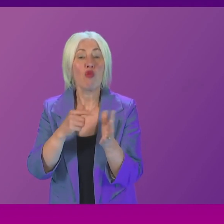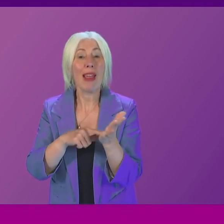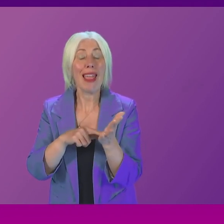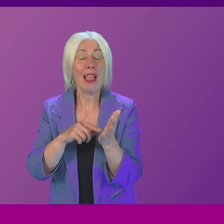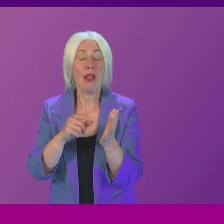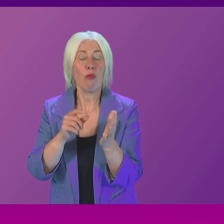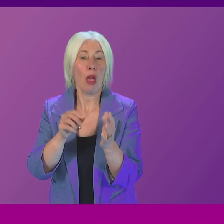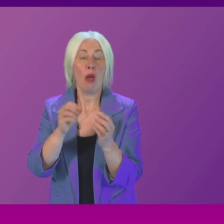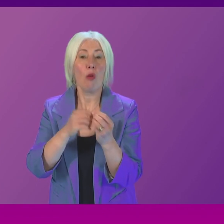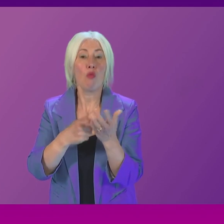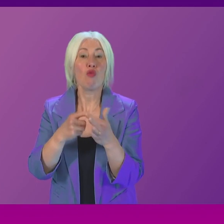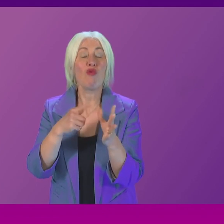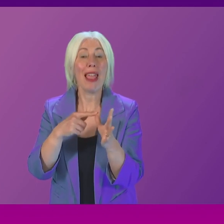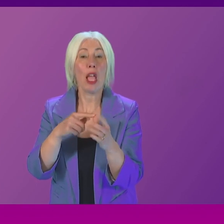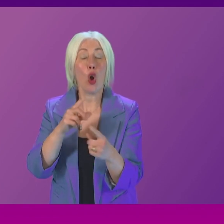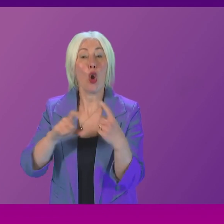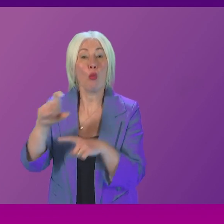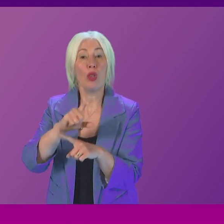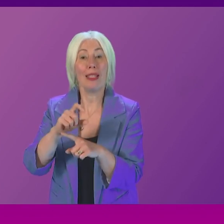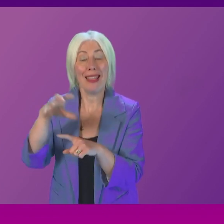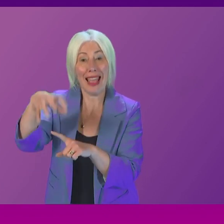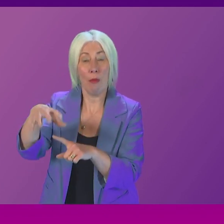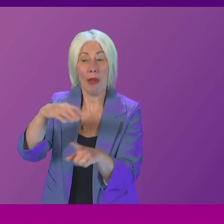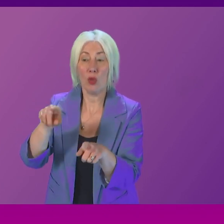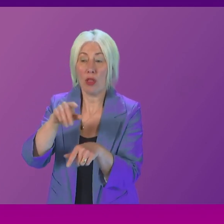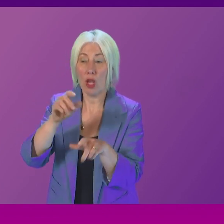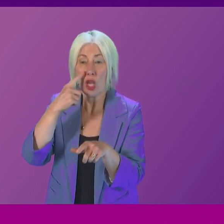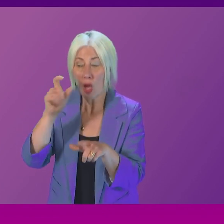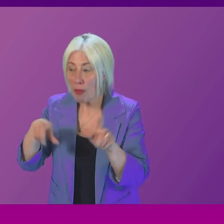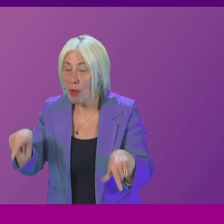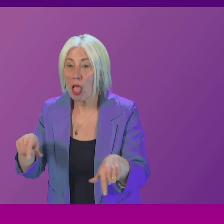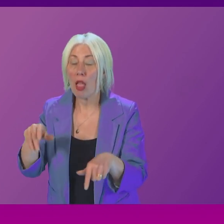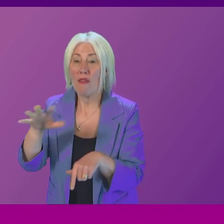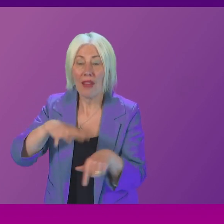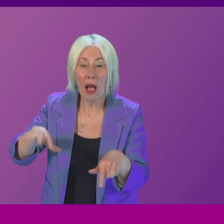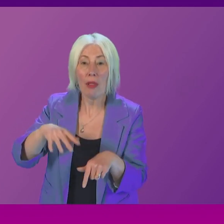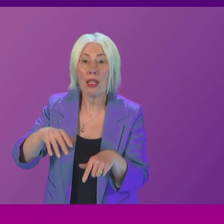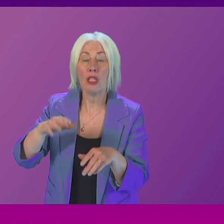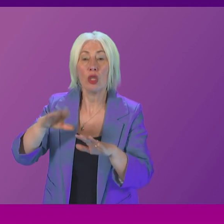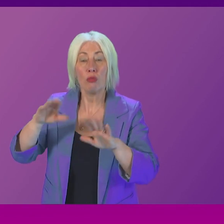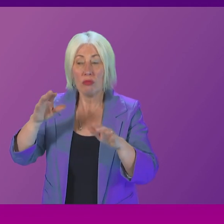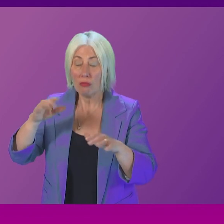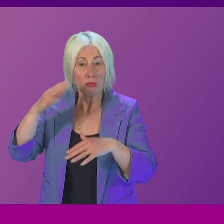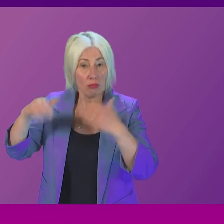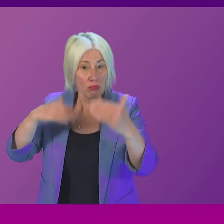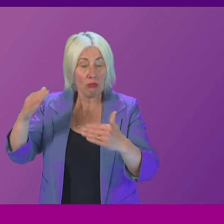young people but parents and families who have been impacted and helped by the Scottish